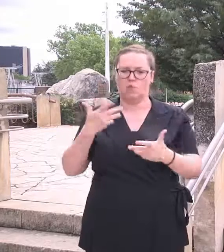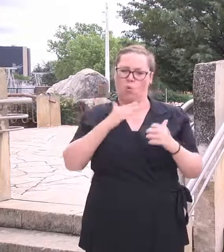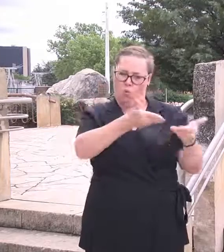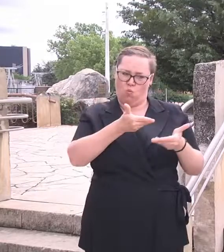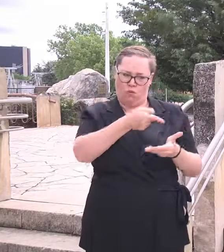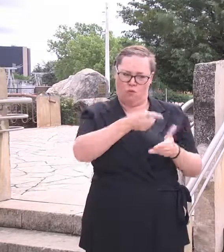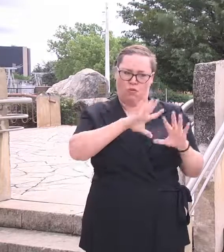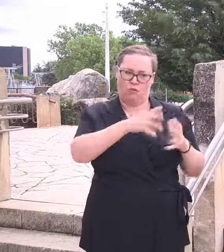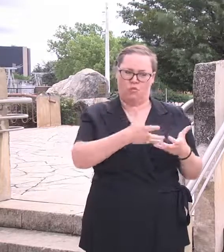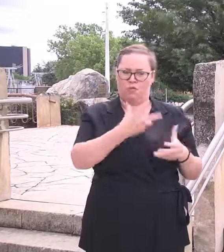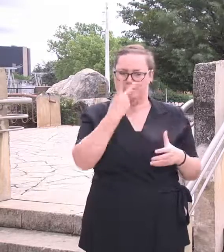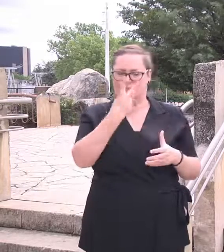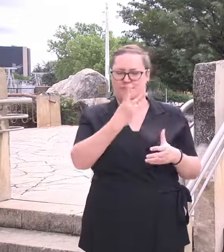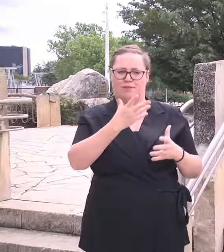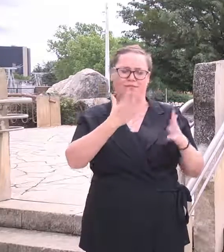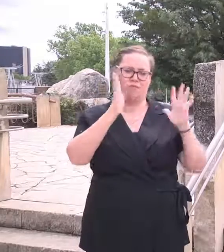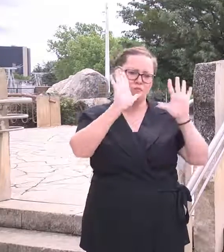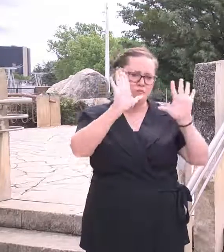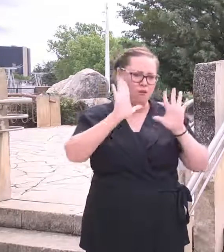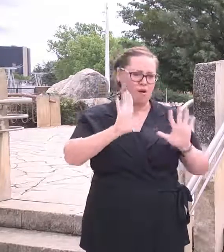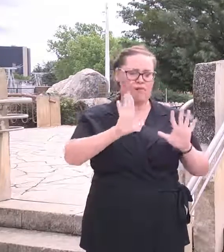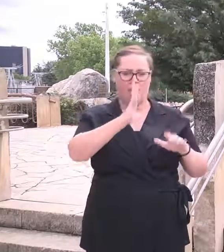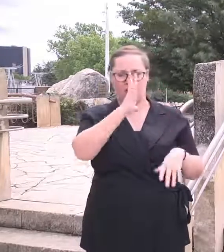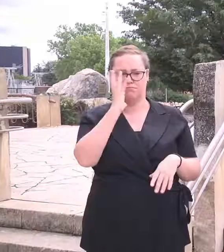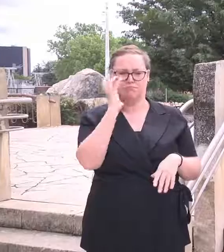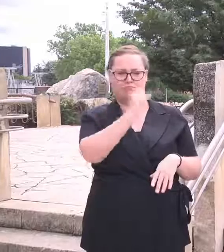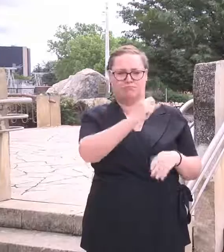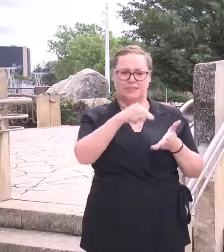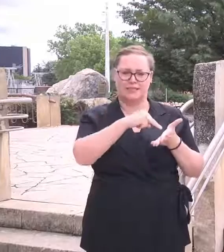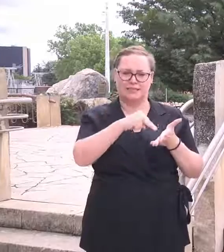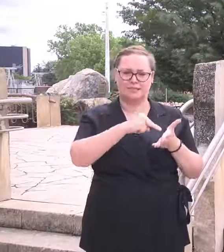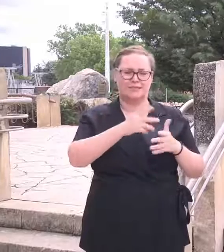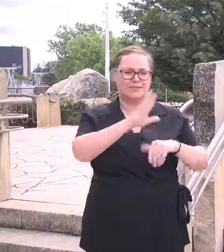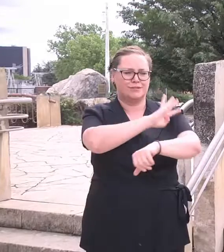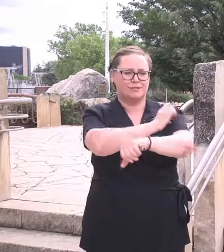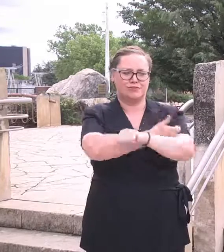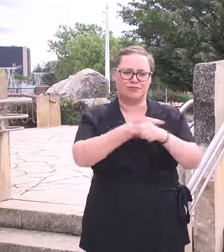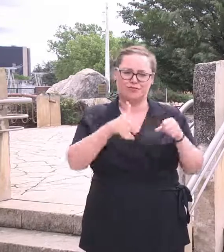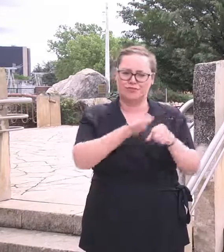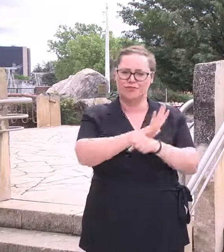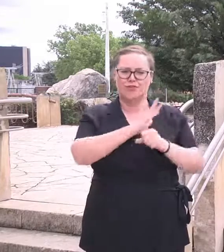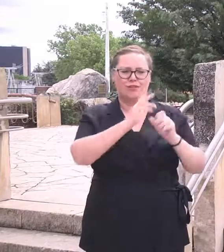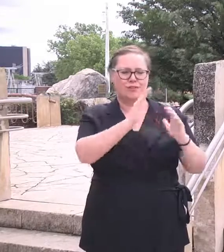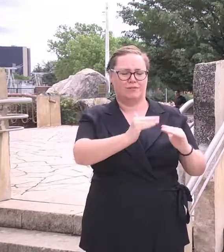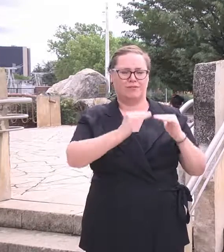of really high quality high energy captivating dances uh by indigenous Enterprises uh including